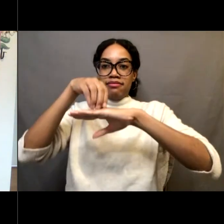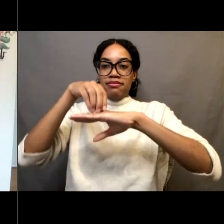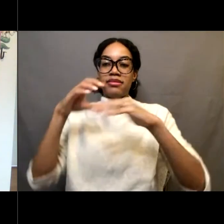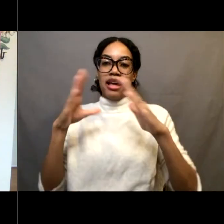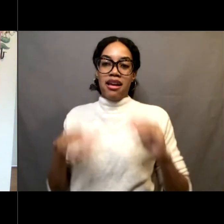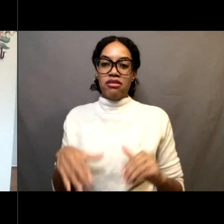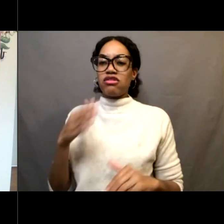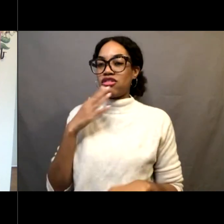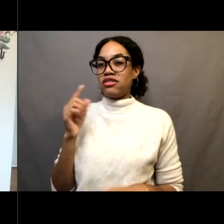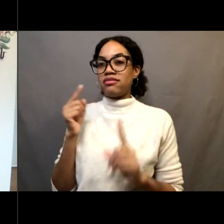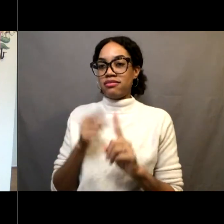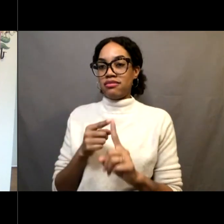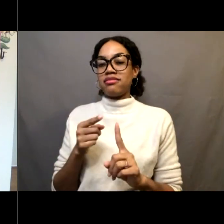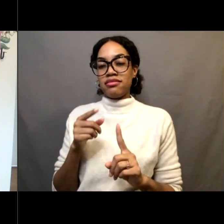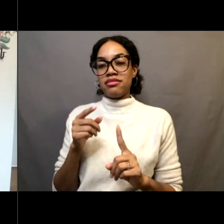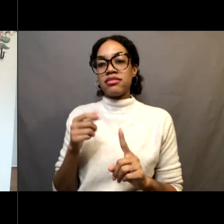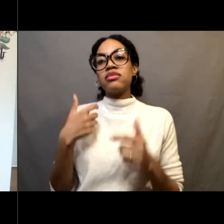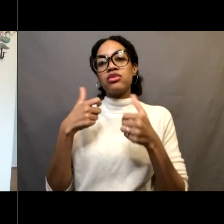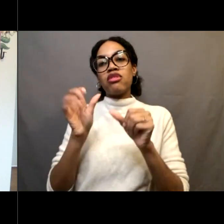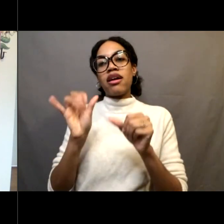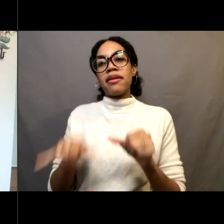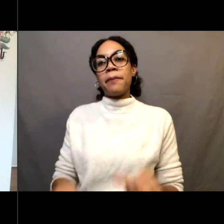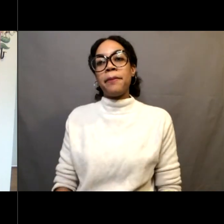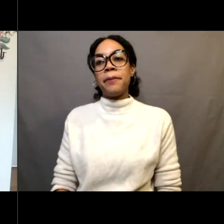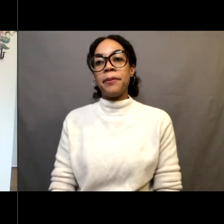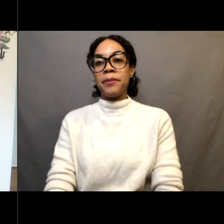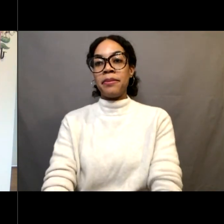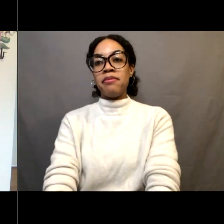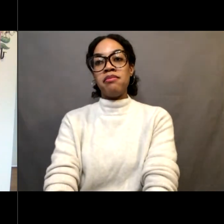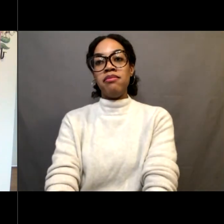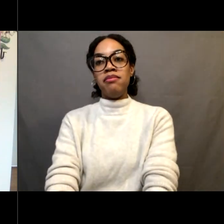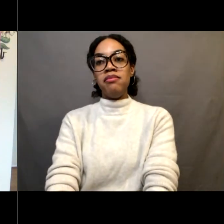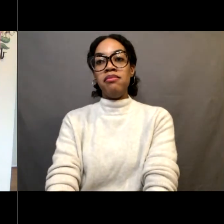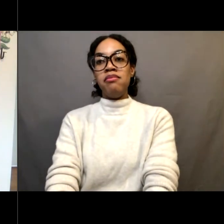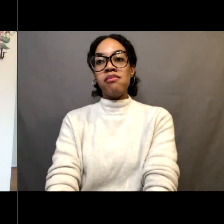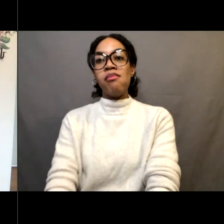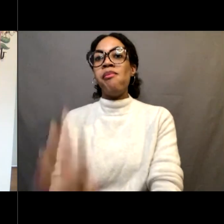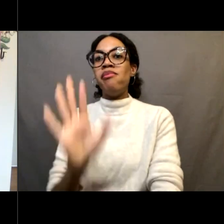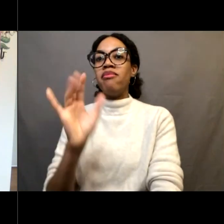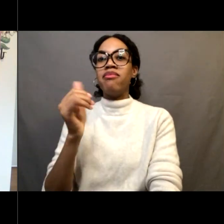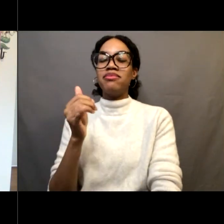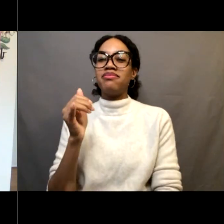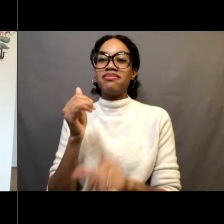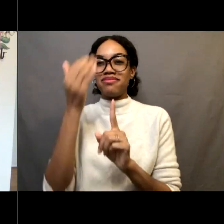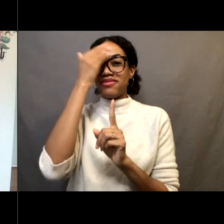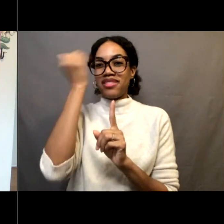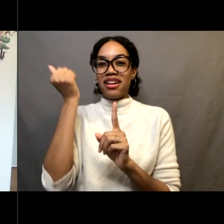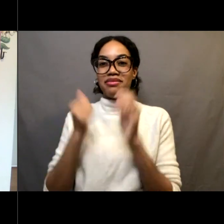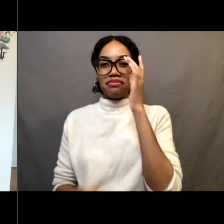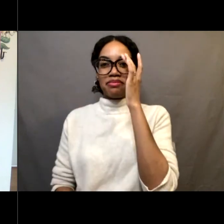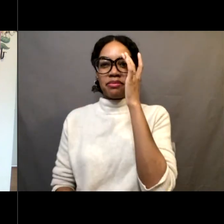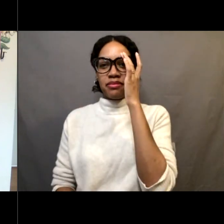So let's go ahead and elevate the house. Oops! Before I put the roof back on